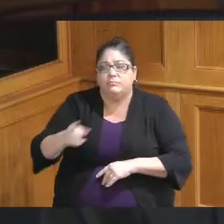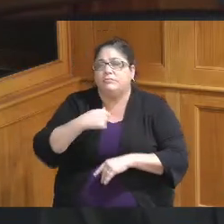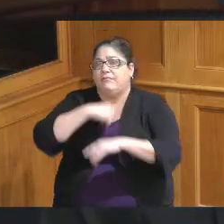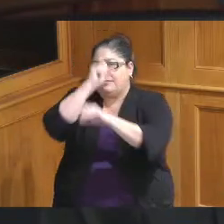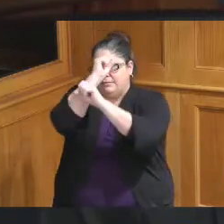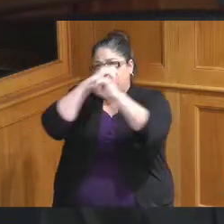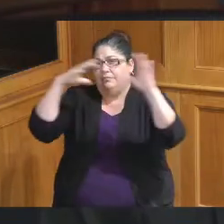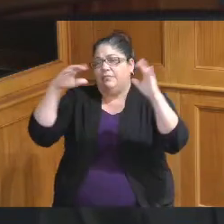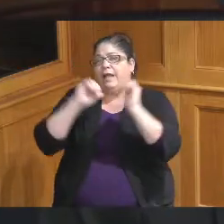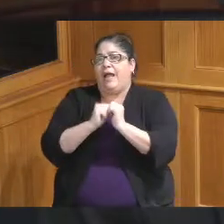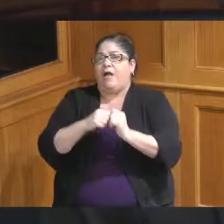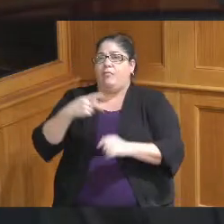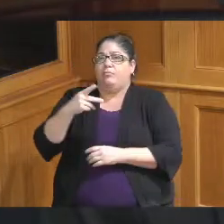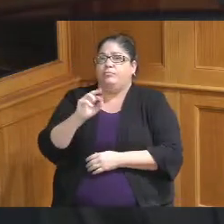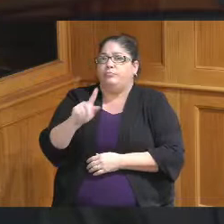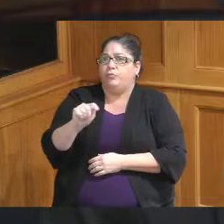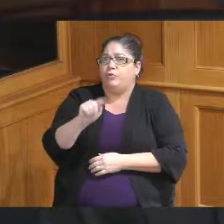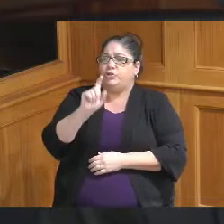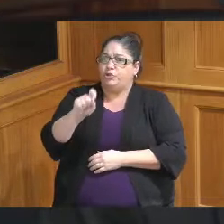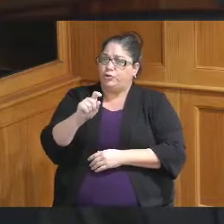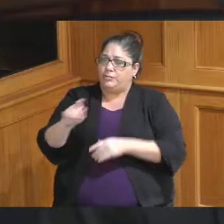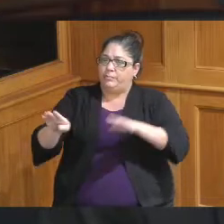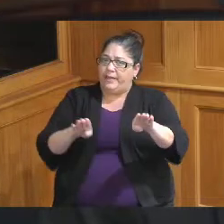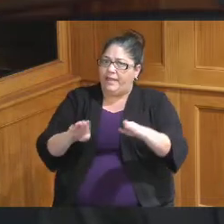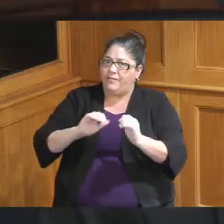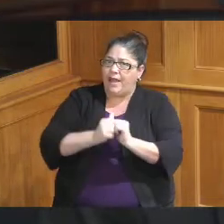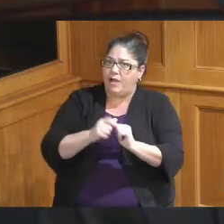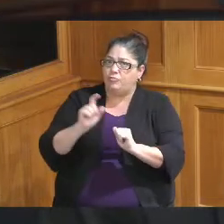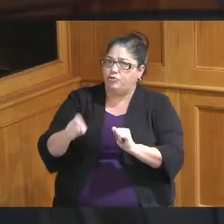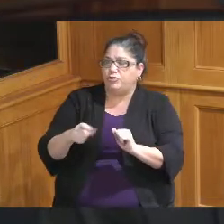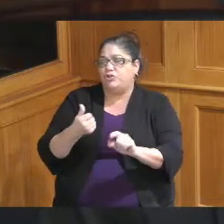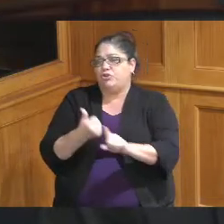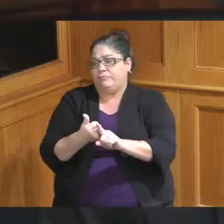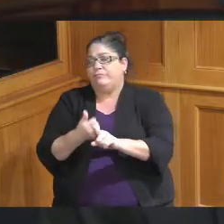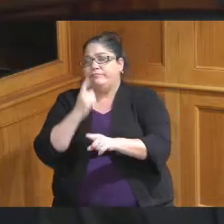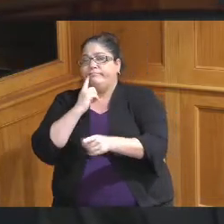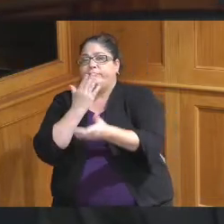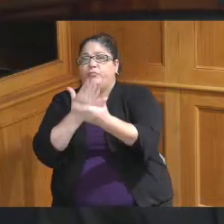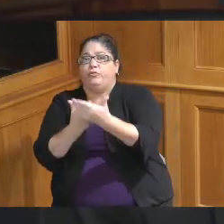the port should conduct itself and where it should go so I'm very happy to support both of these and